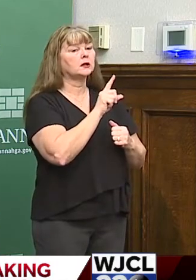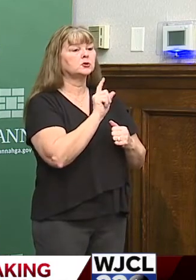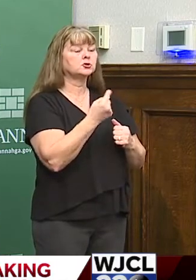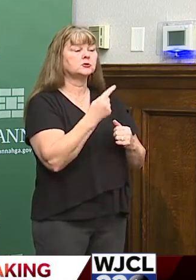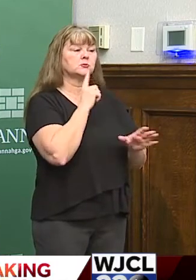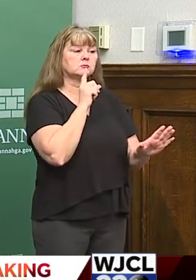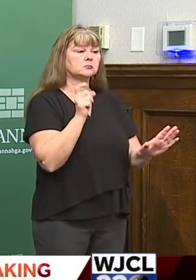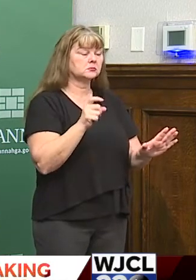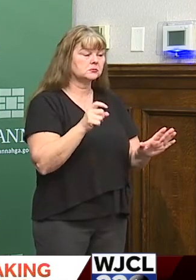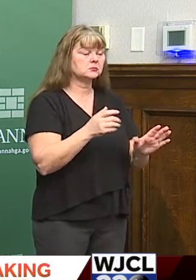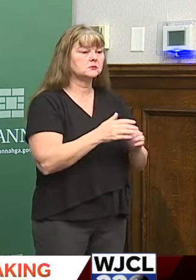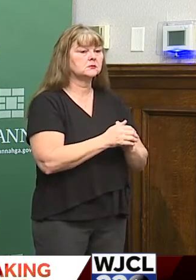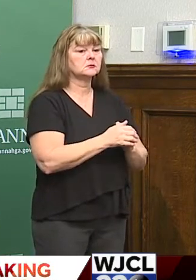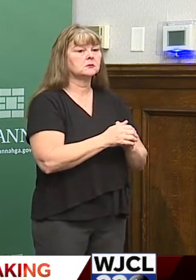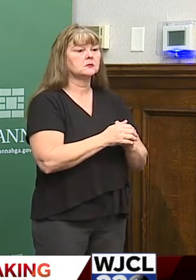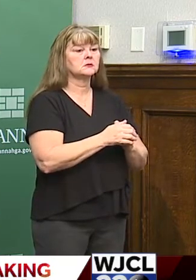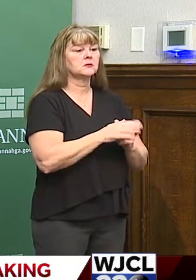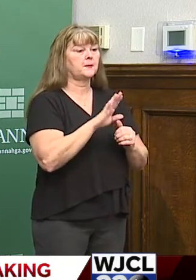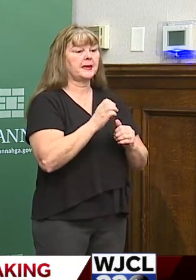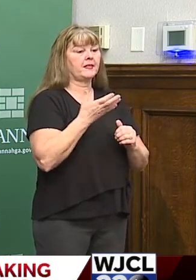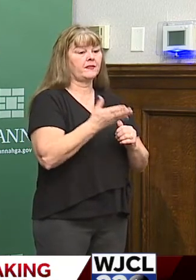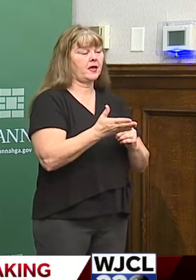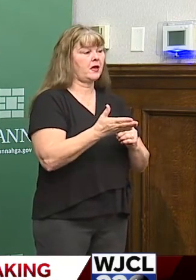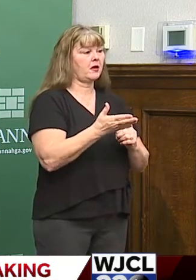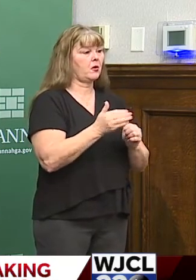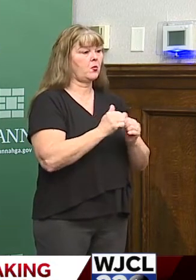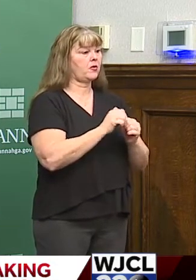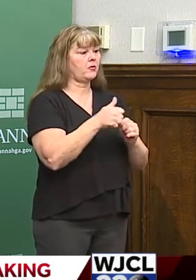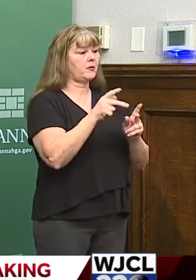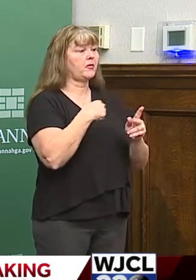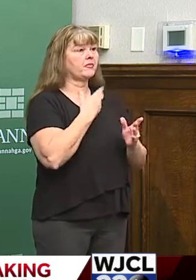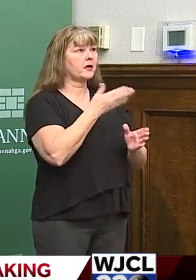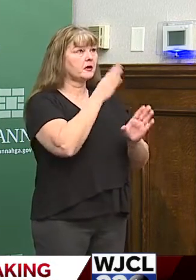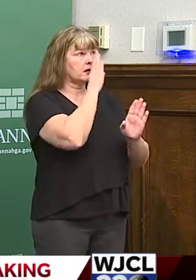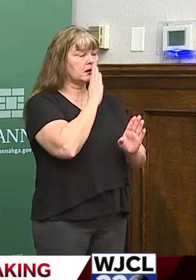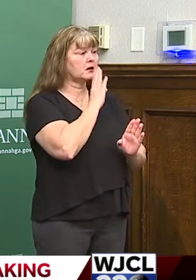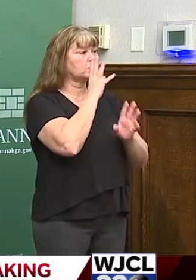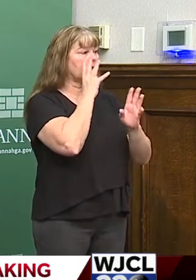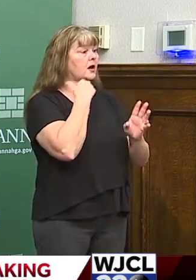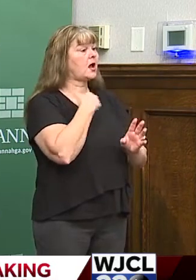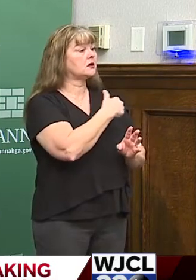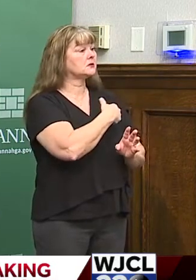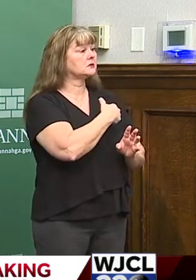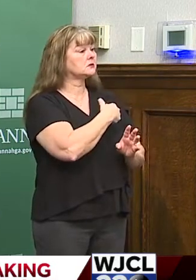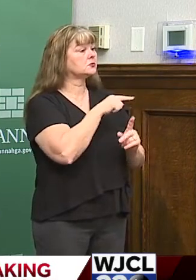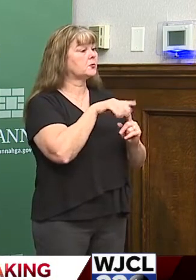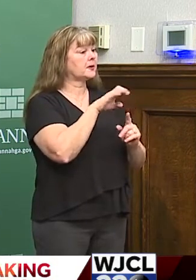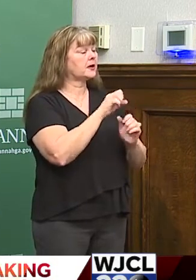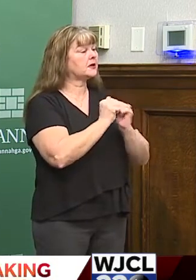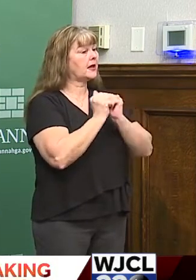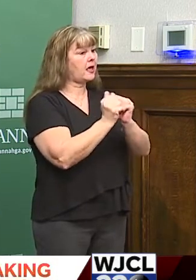SERVE FOR US, AND REALLY JUST A NECESSITY, JUST BEING IN THE PRESENCE OF PEOPLE.